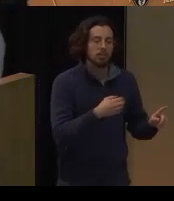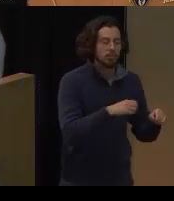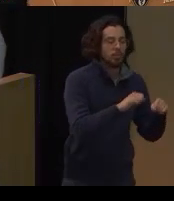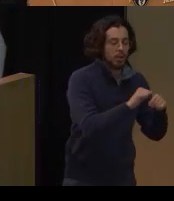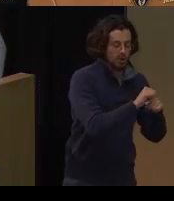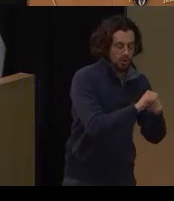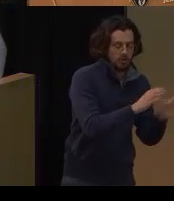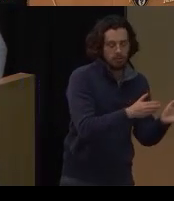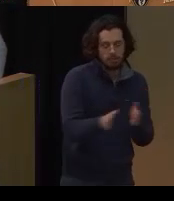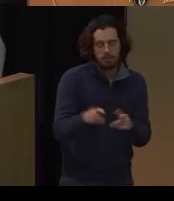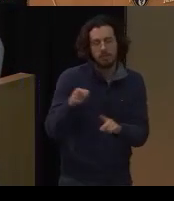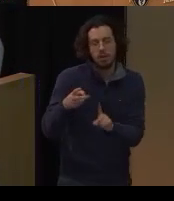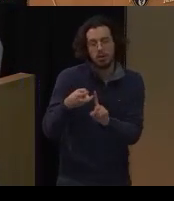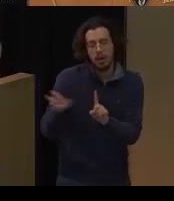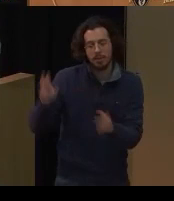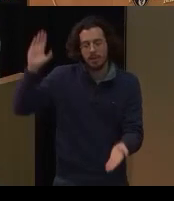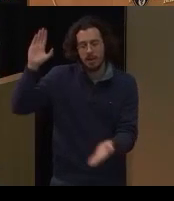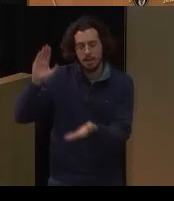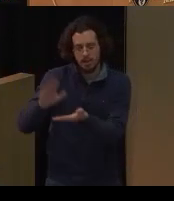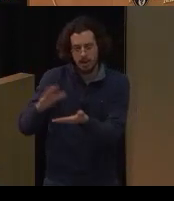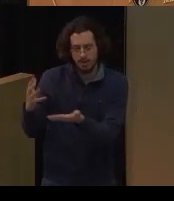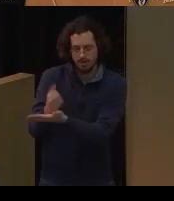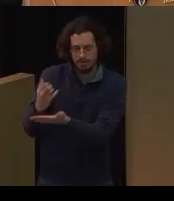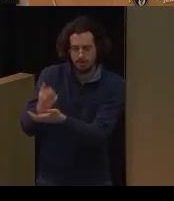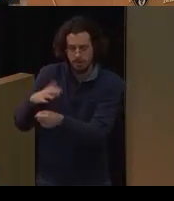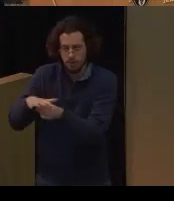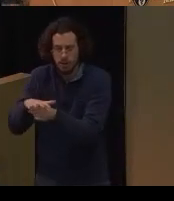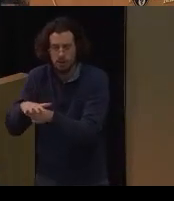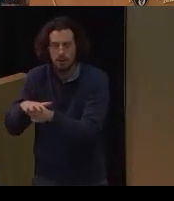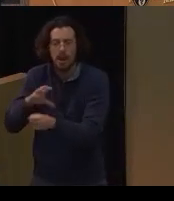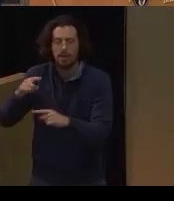similar to the non-schizophrenia data and they do seem to vary a bit by participant we're a